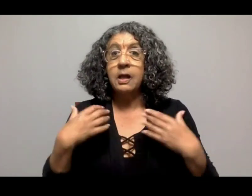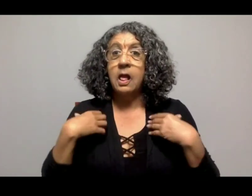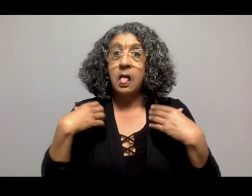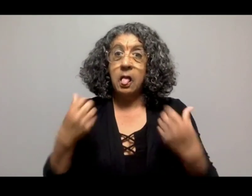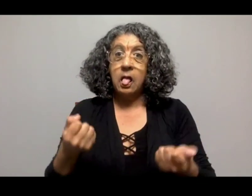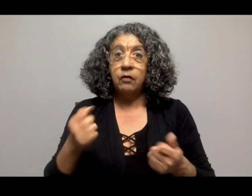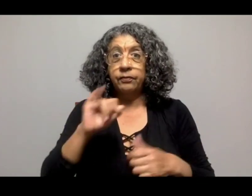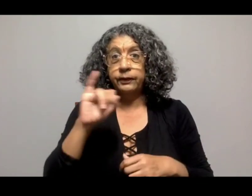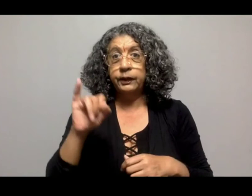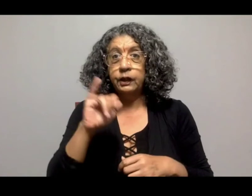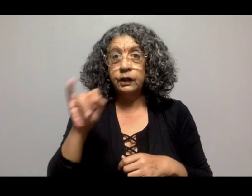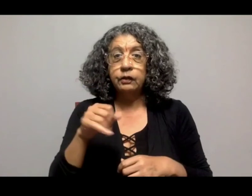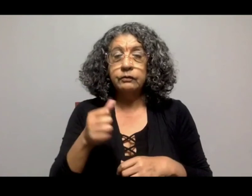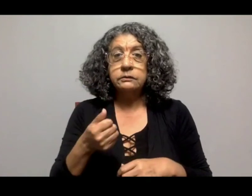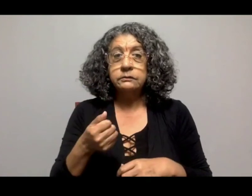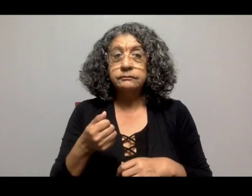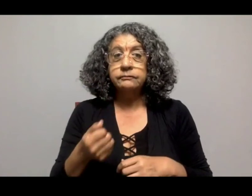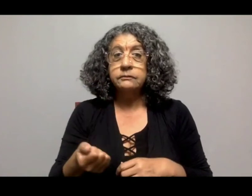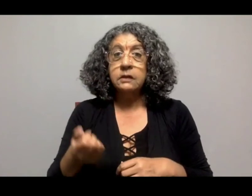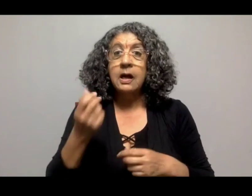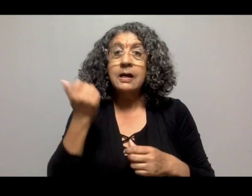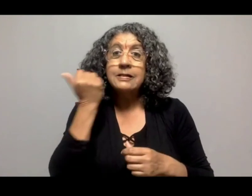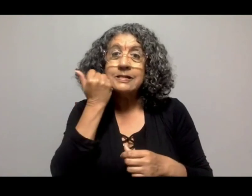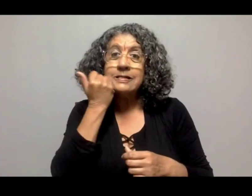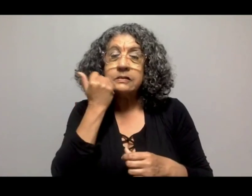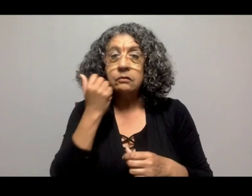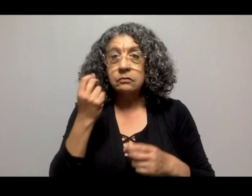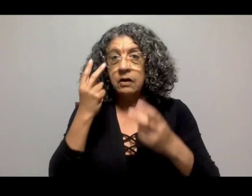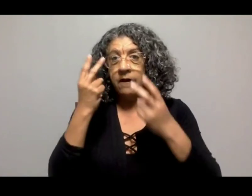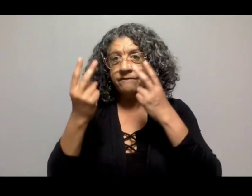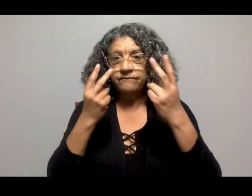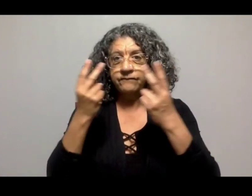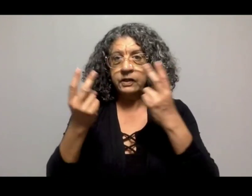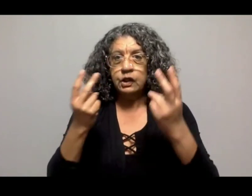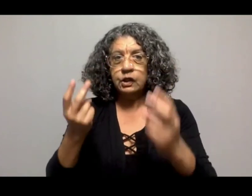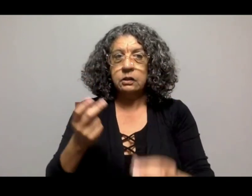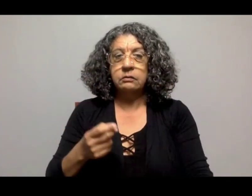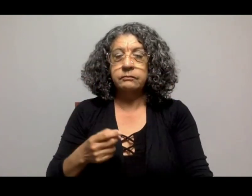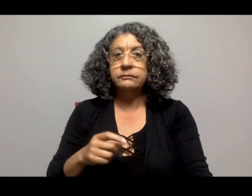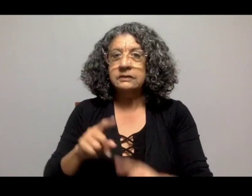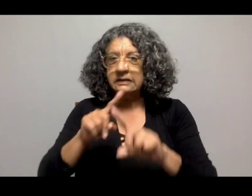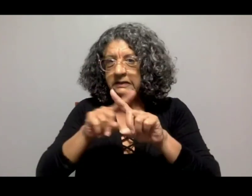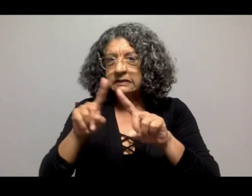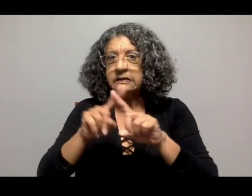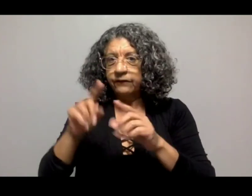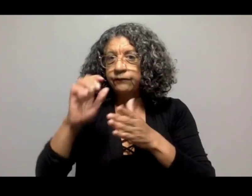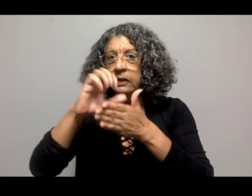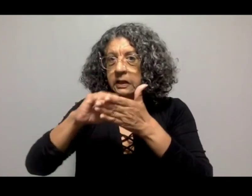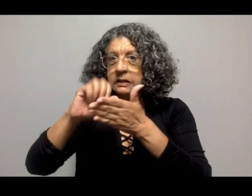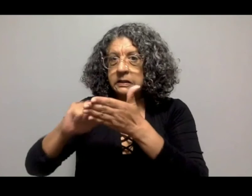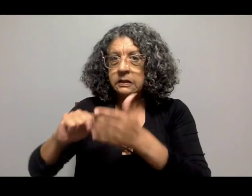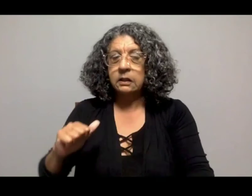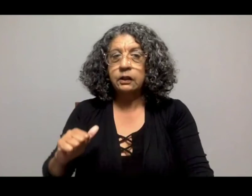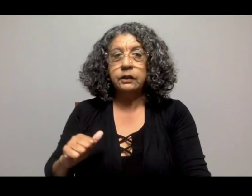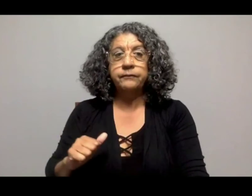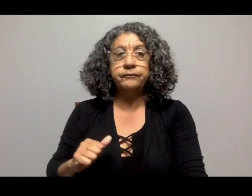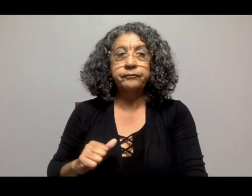your health care insurance, your dental and vision insurance. There's different kinds of deductions.